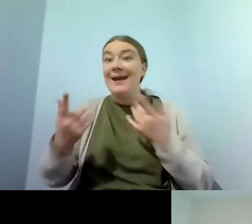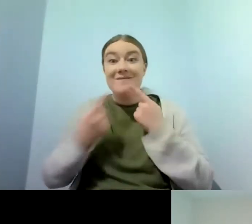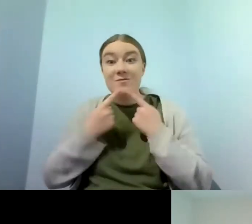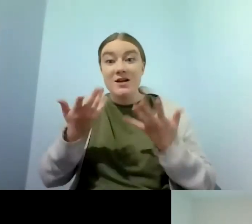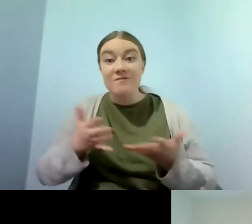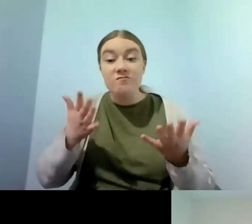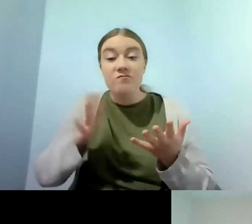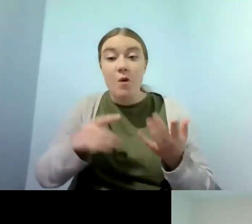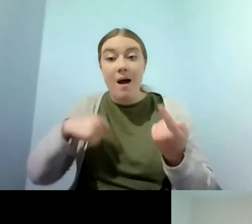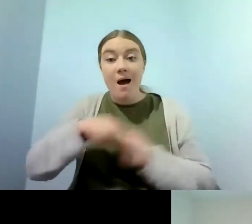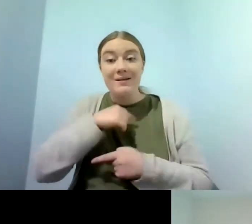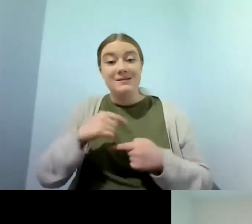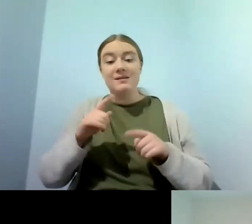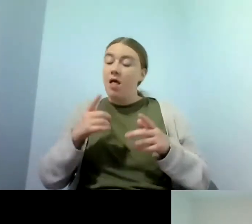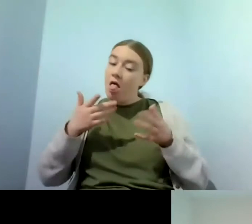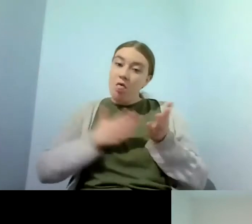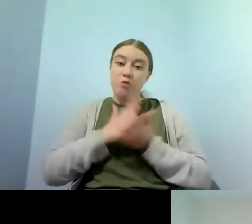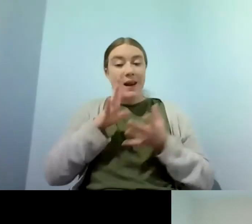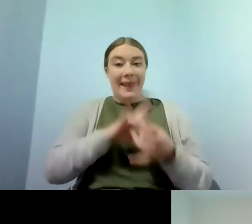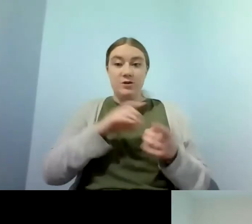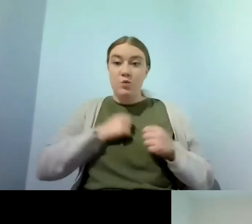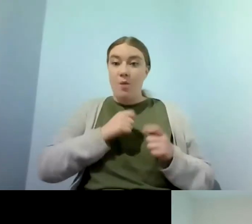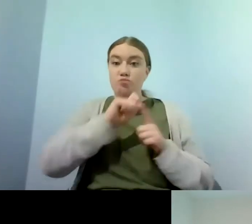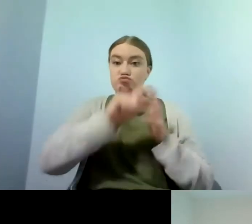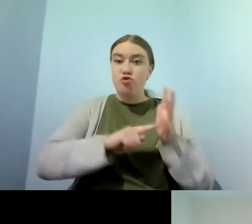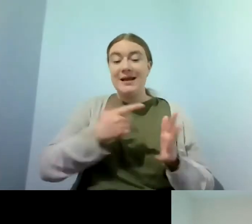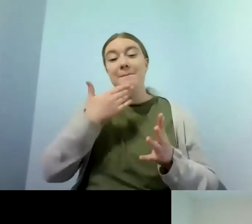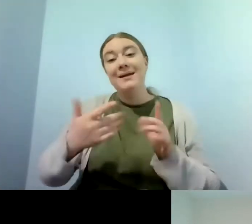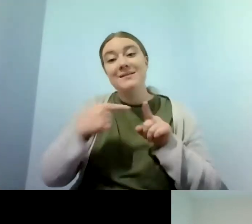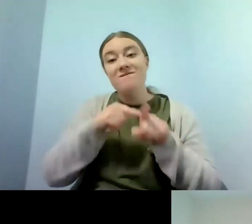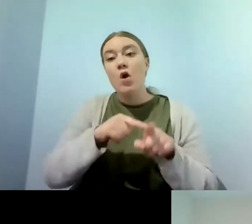what we're doing on unlocking the severn please feel free to follow us on social media so we are